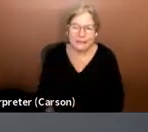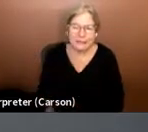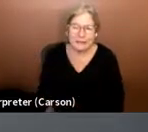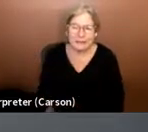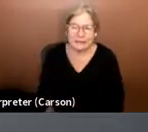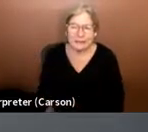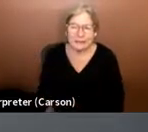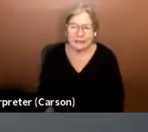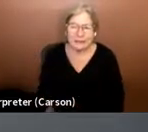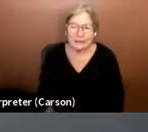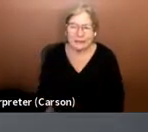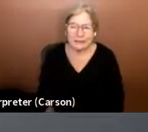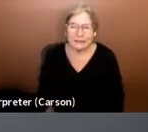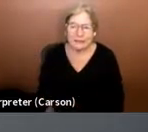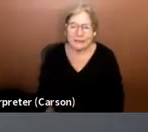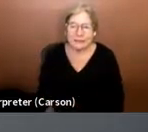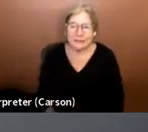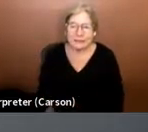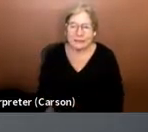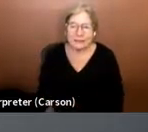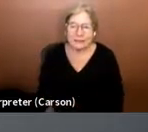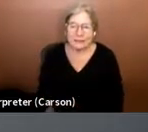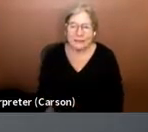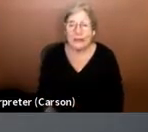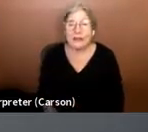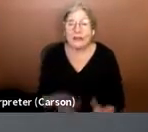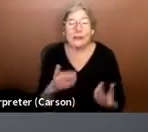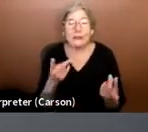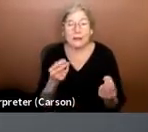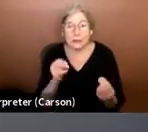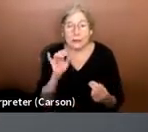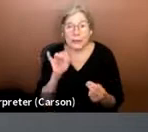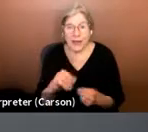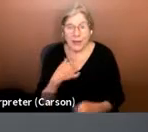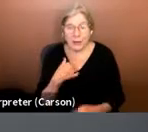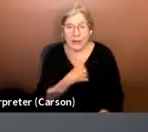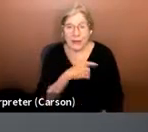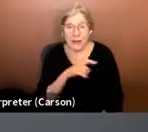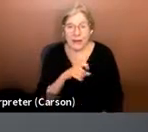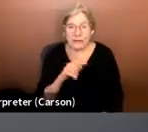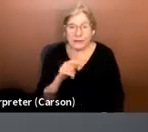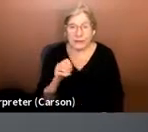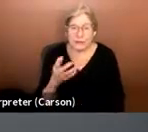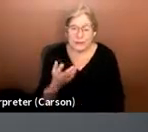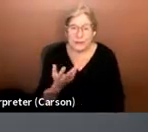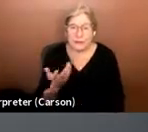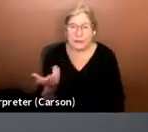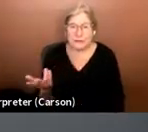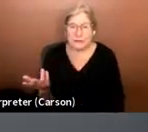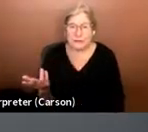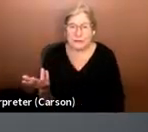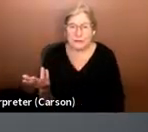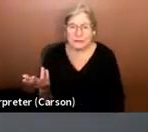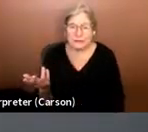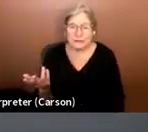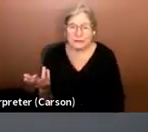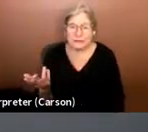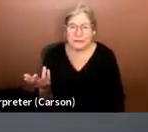I think to get there we have to kind of look at the